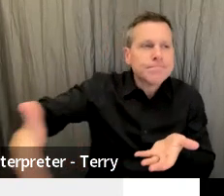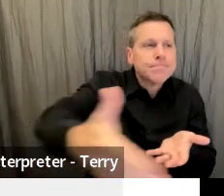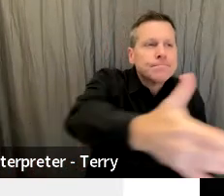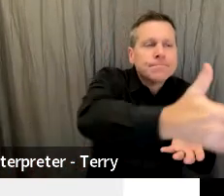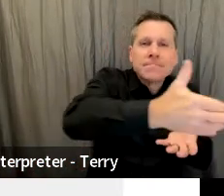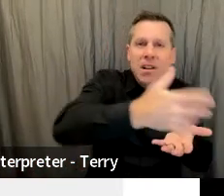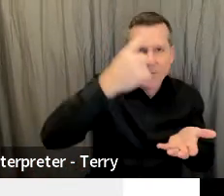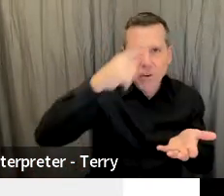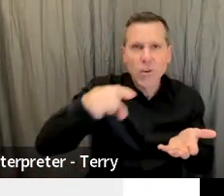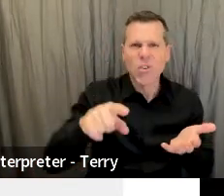module